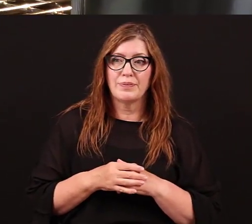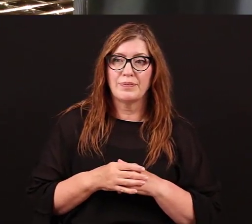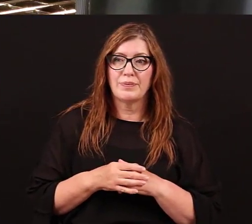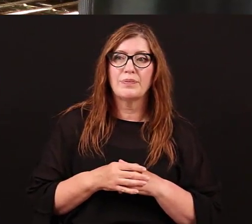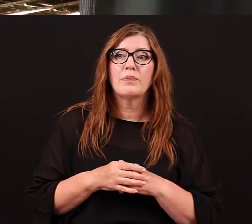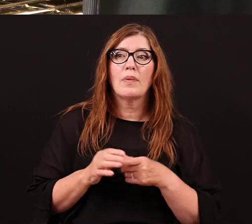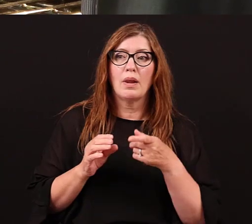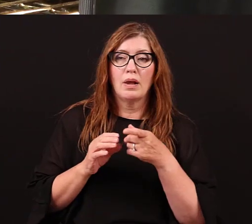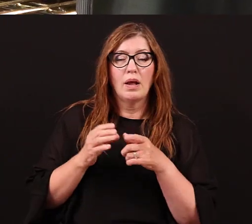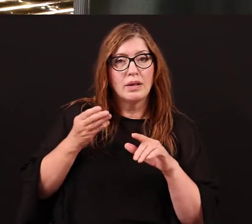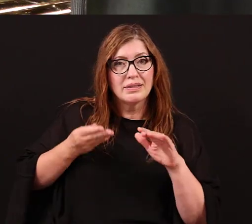And just slide it in,